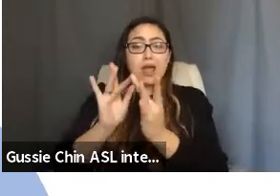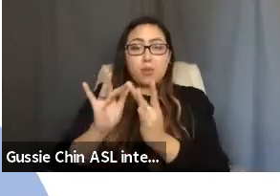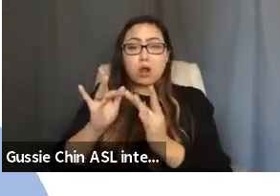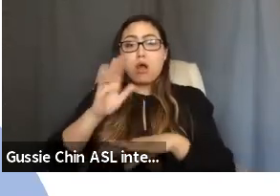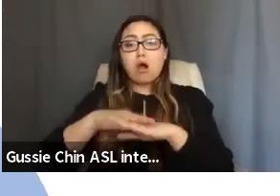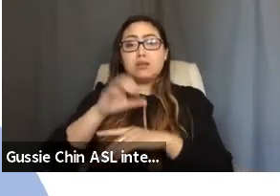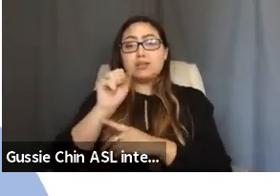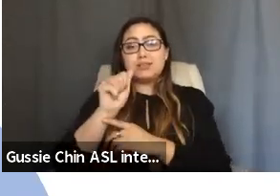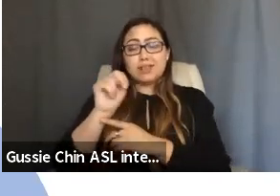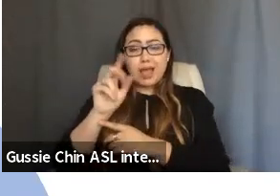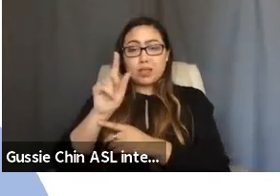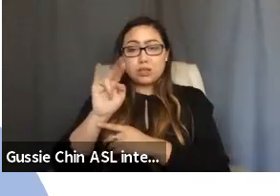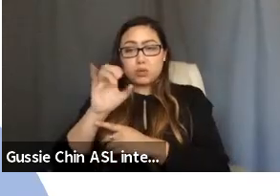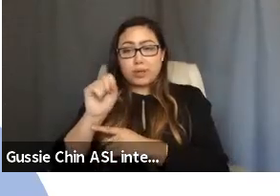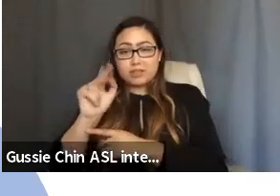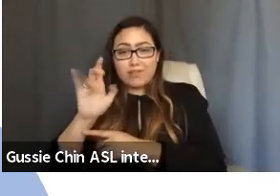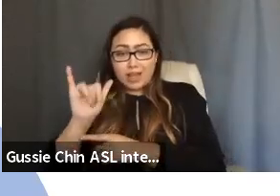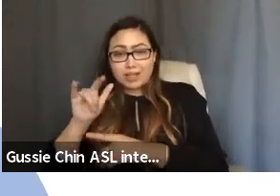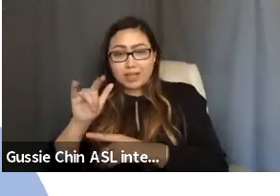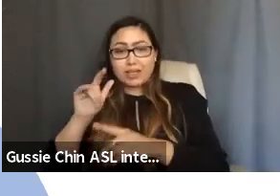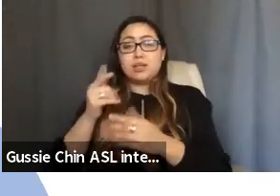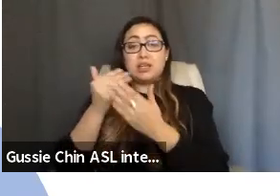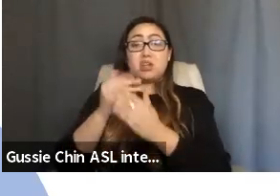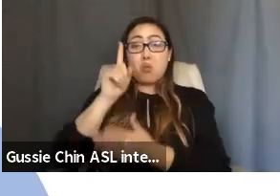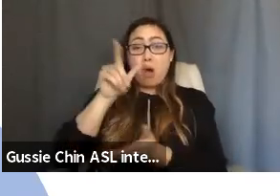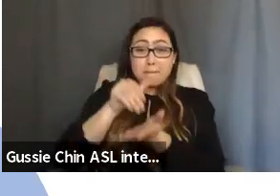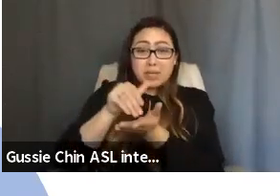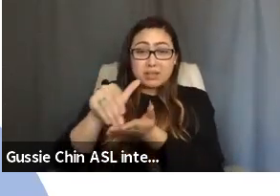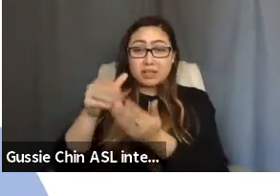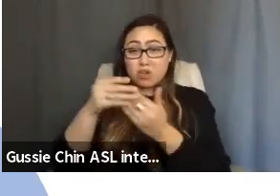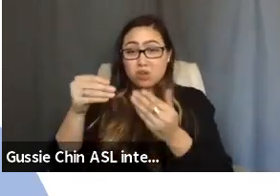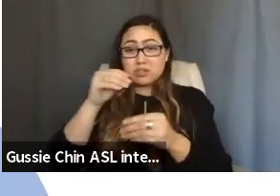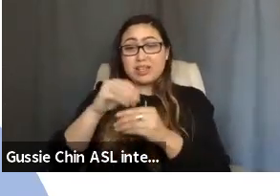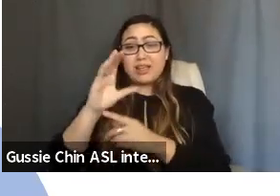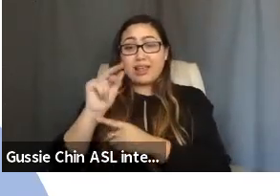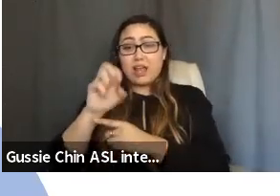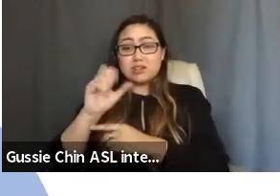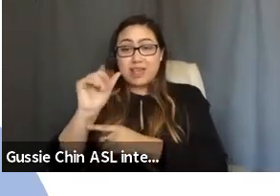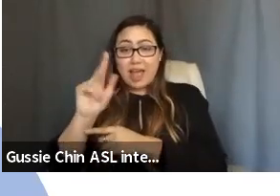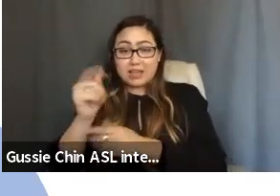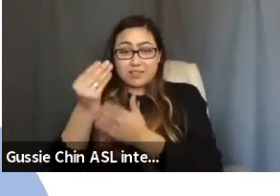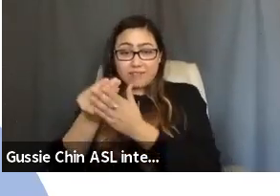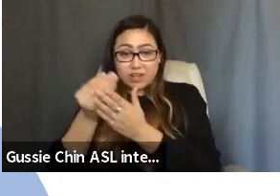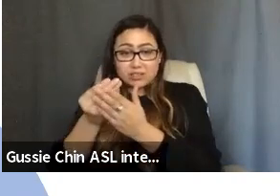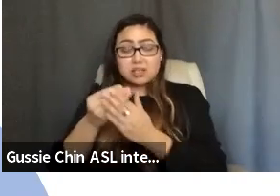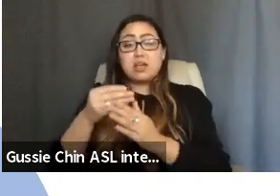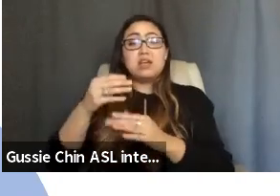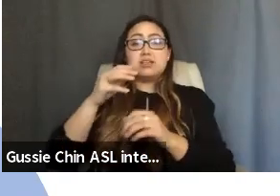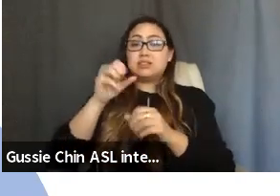help of Aimee and Sadie and partners across the state that focuses on supporting farms and food